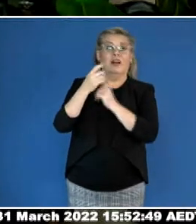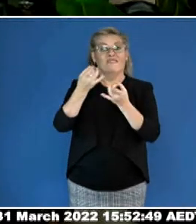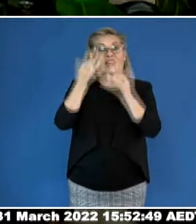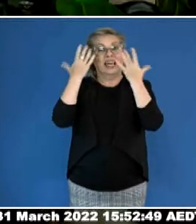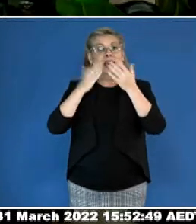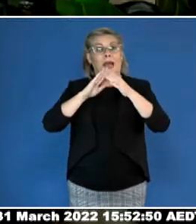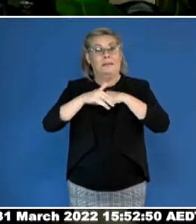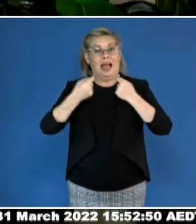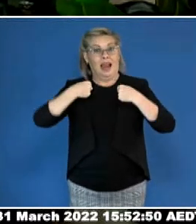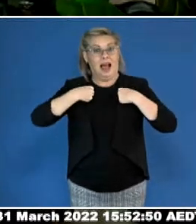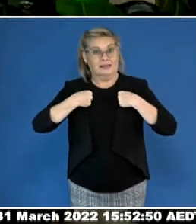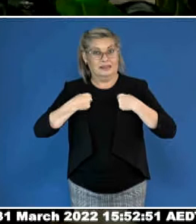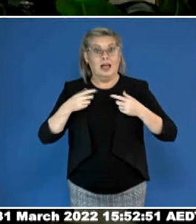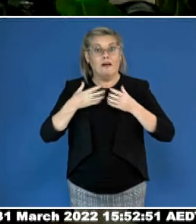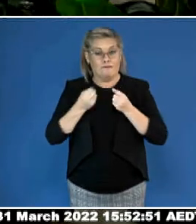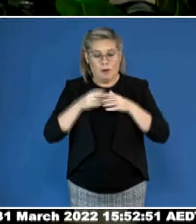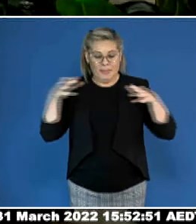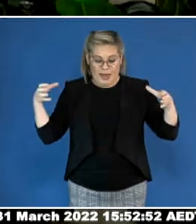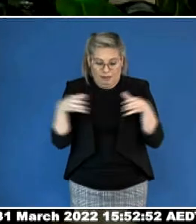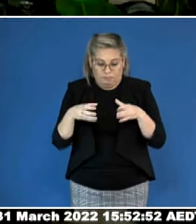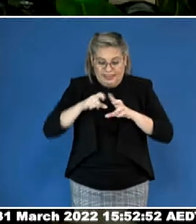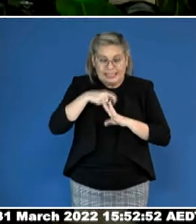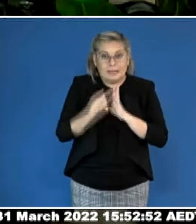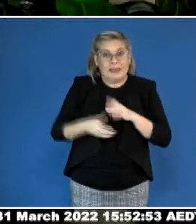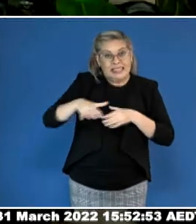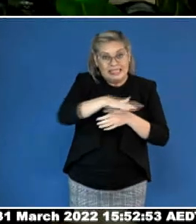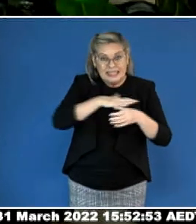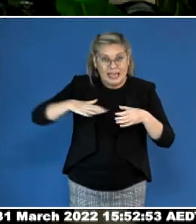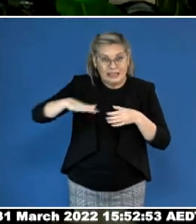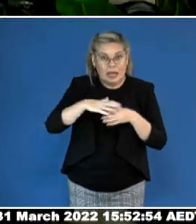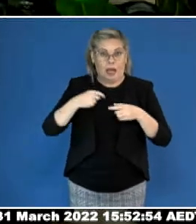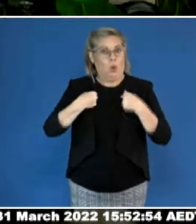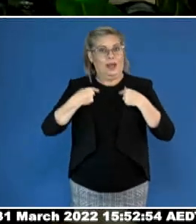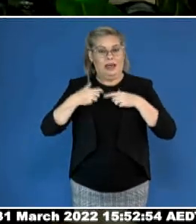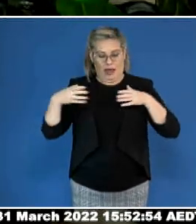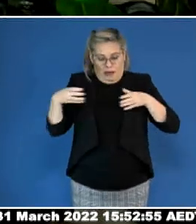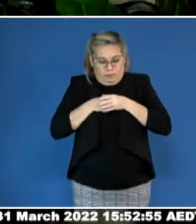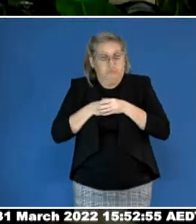And we have so many cross-intersectional layers of disadvantage, including LGBTQIA+,